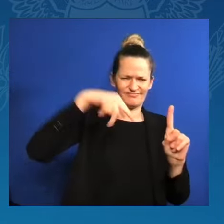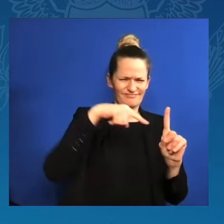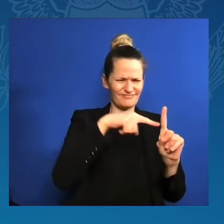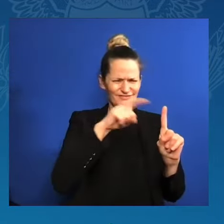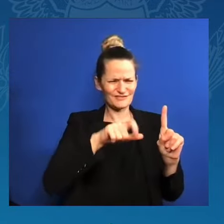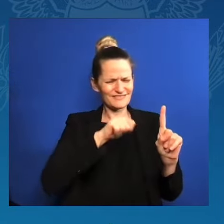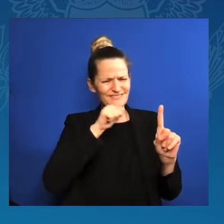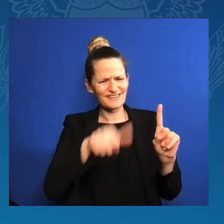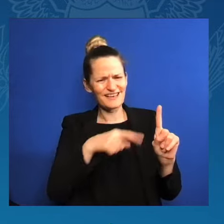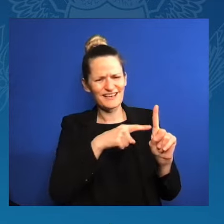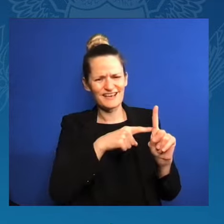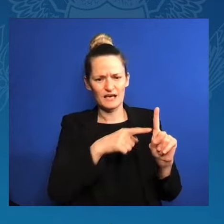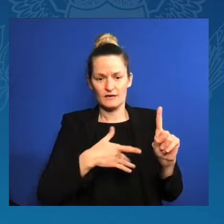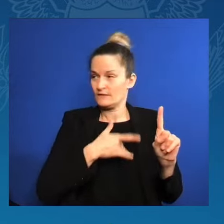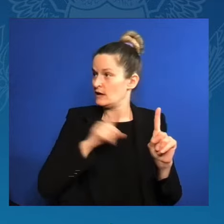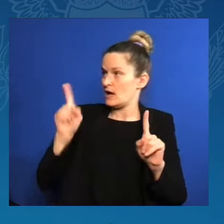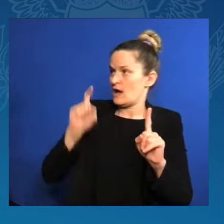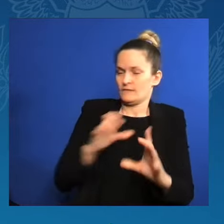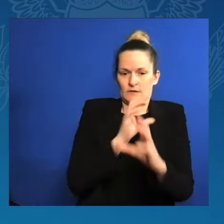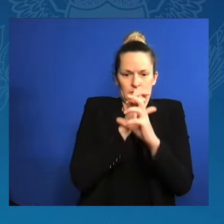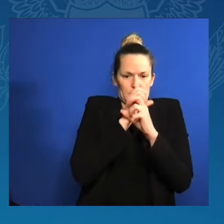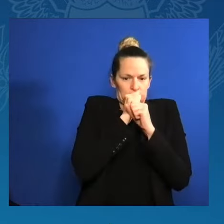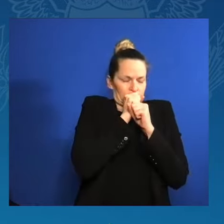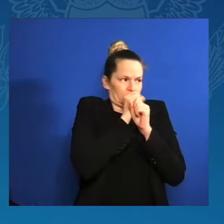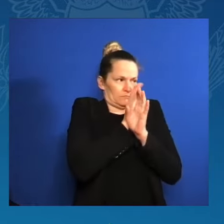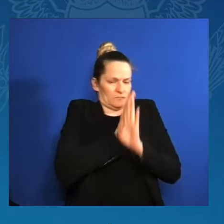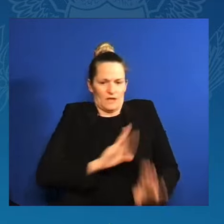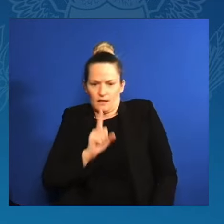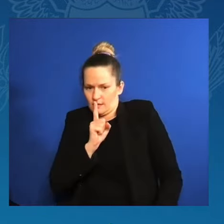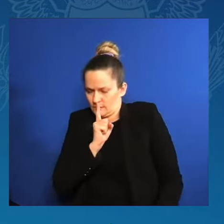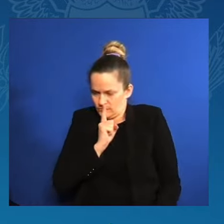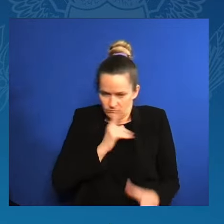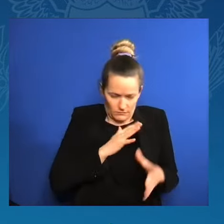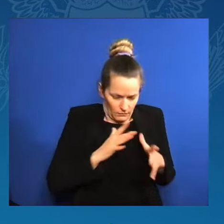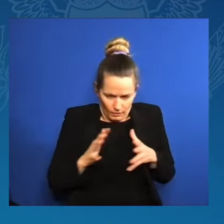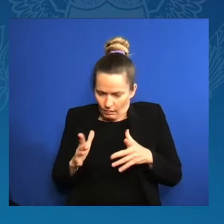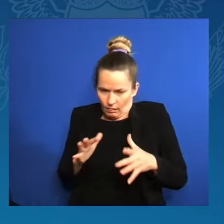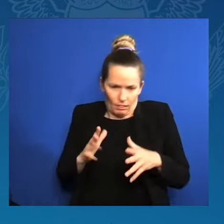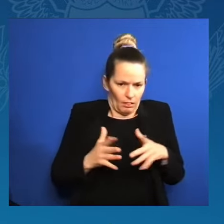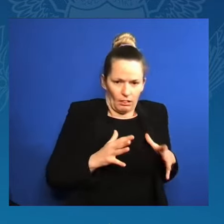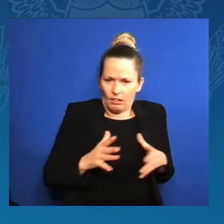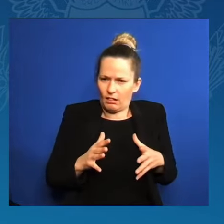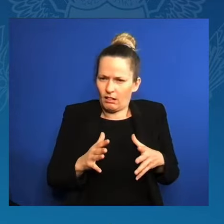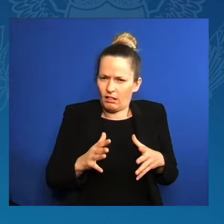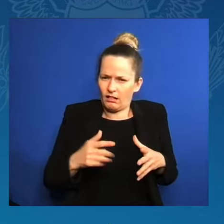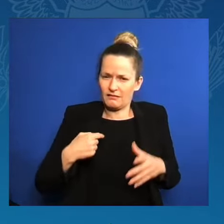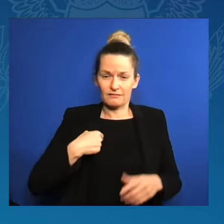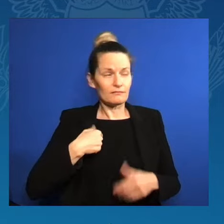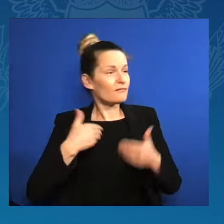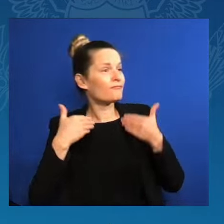We can't stand for that. We can't tolerate that. It's just not right.